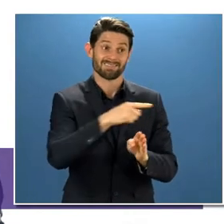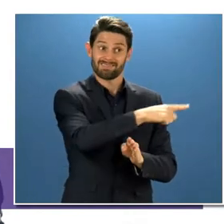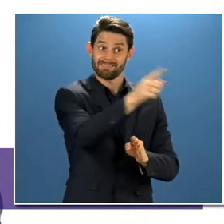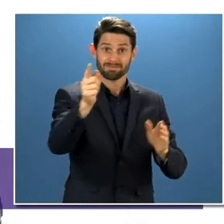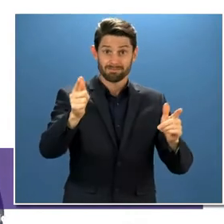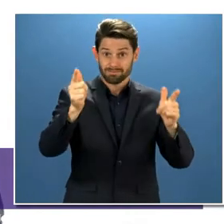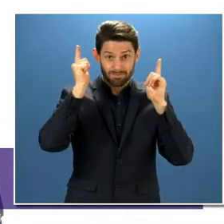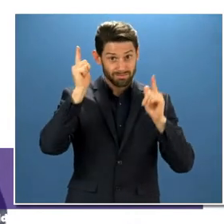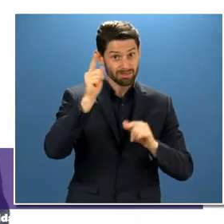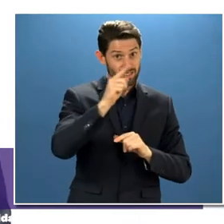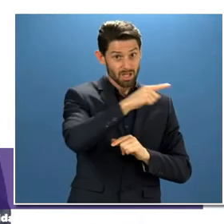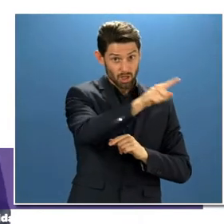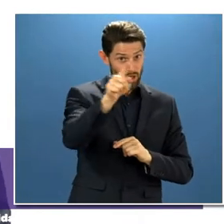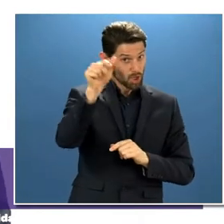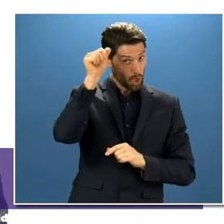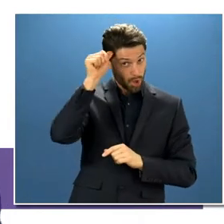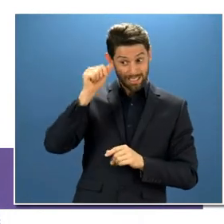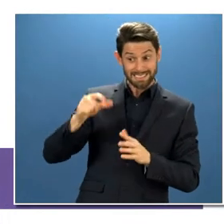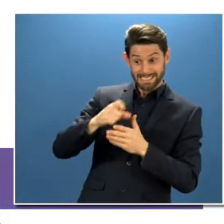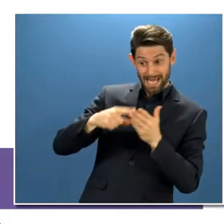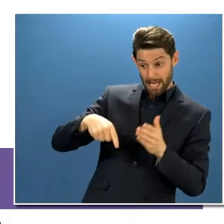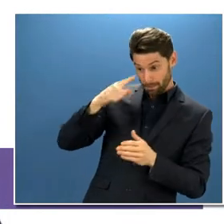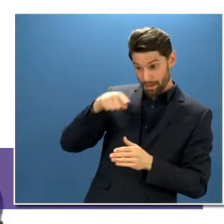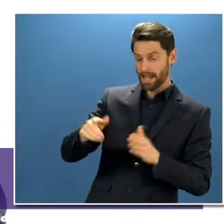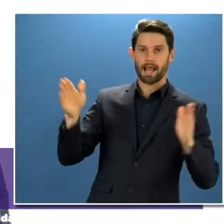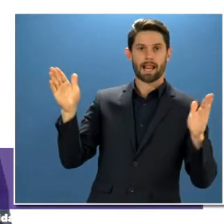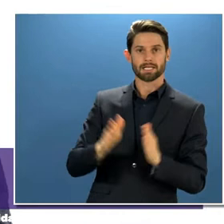with disabilities are less likely to be sick, they are more likely to stay in